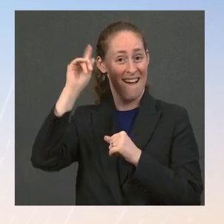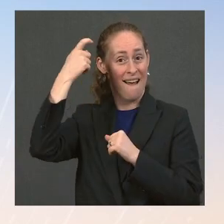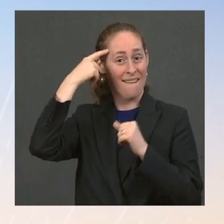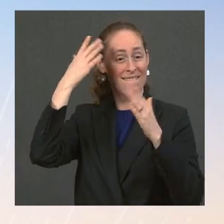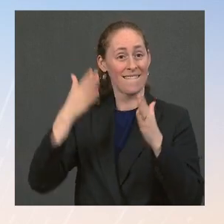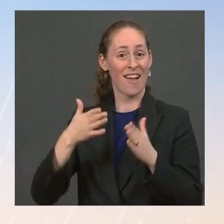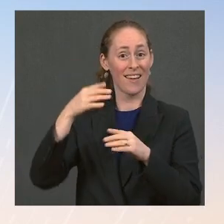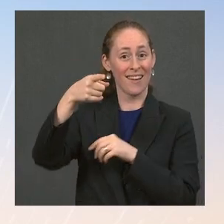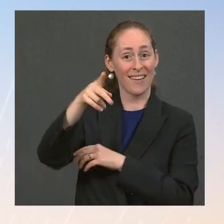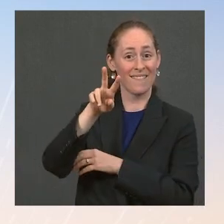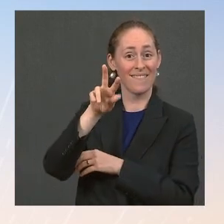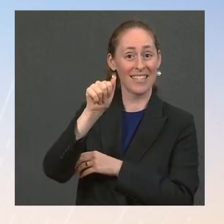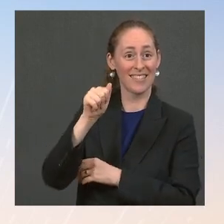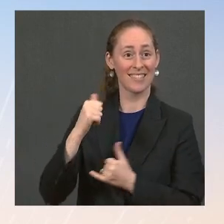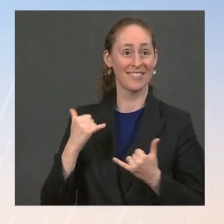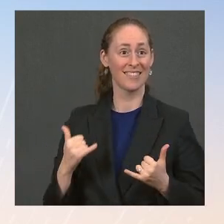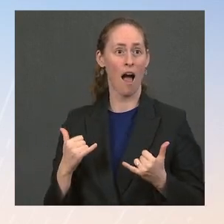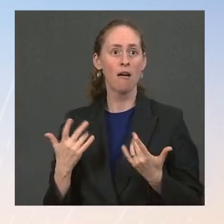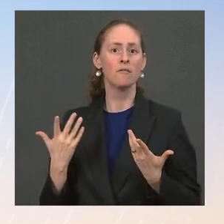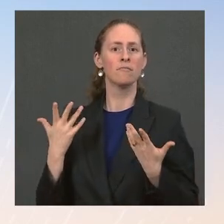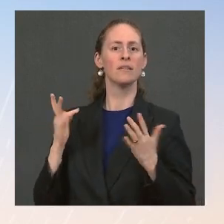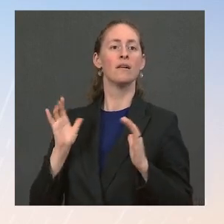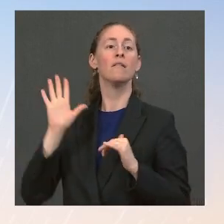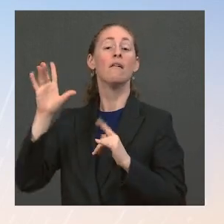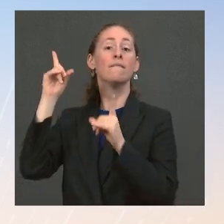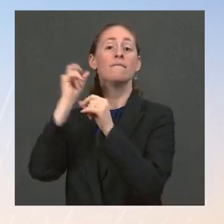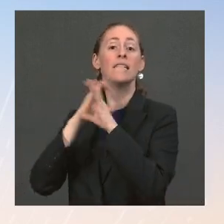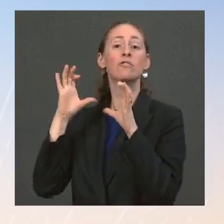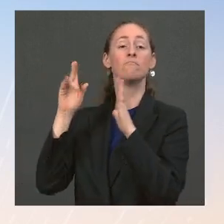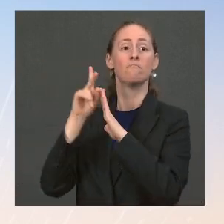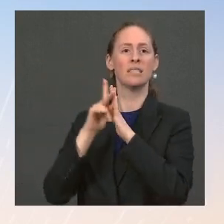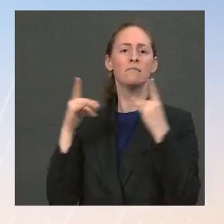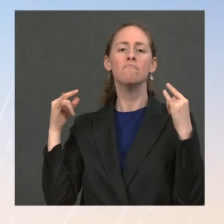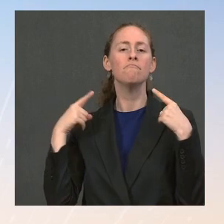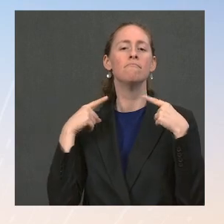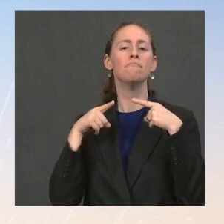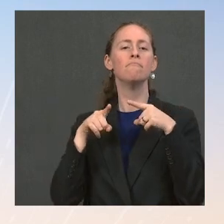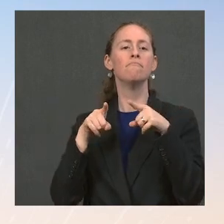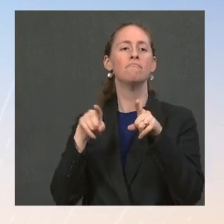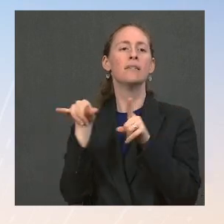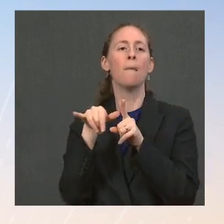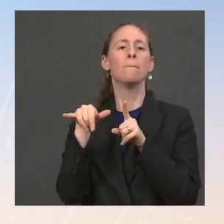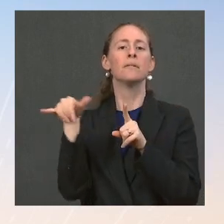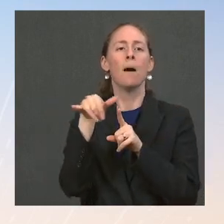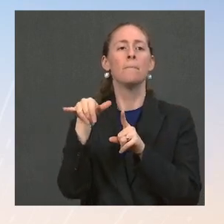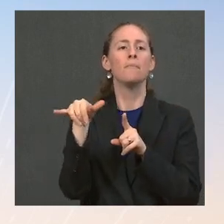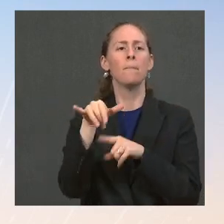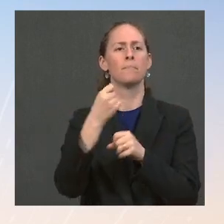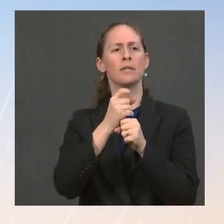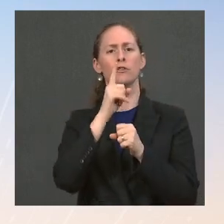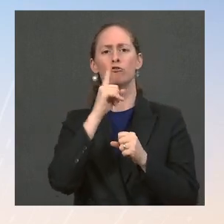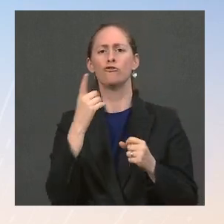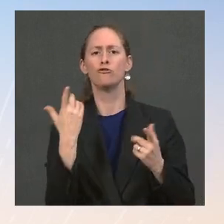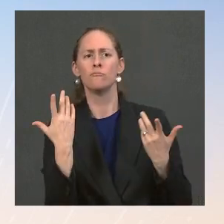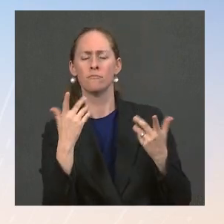on childcare, on eldercare; making sure the tax system is more fair; rebuilding our roads, rails, and bridges.